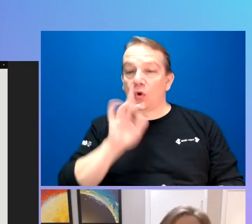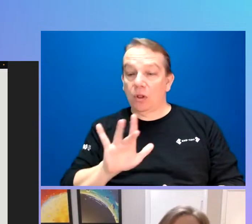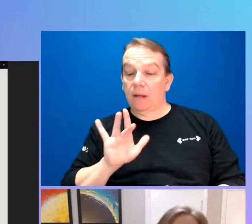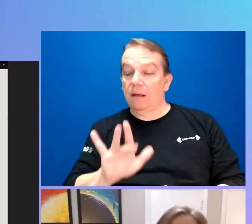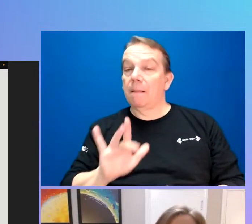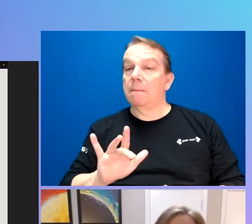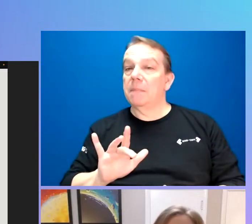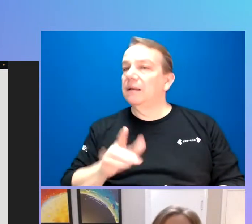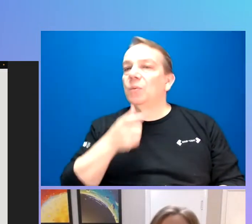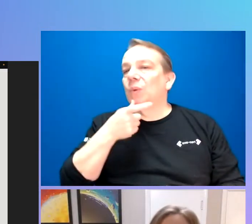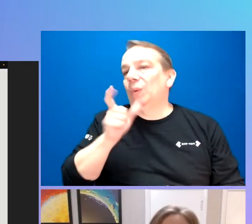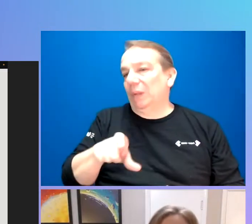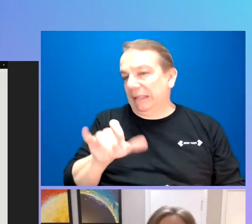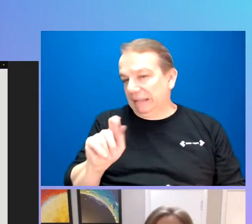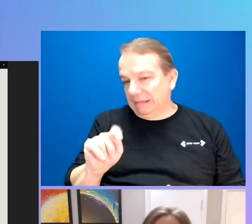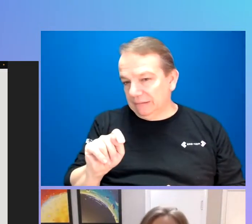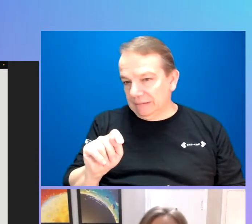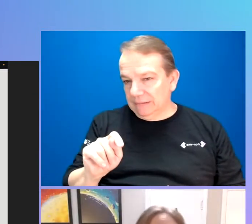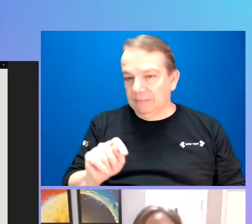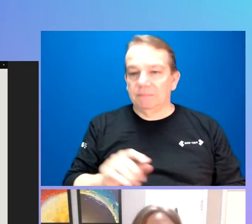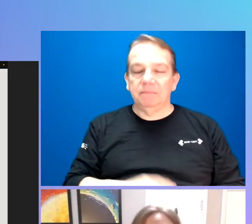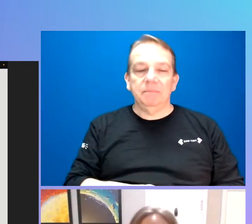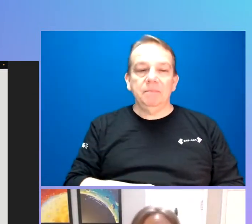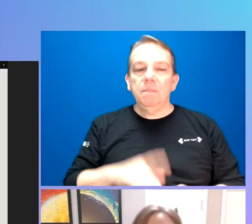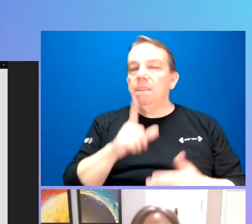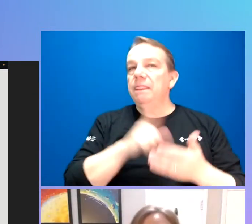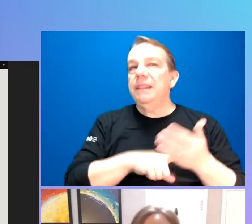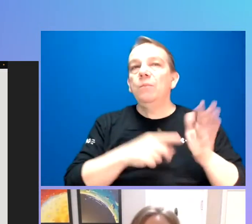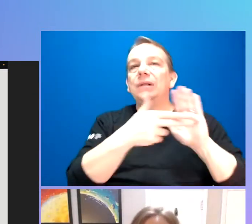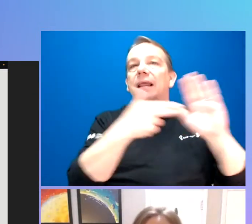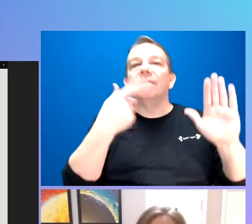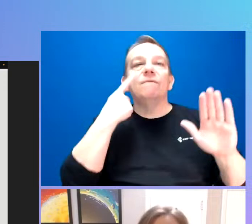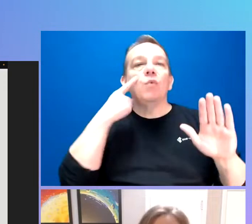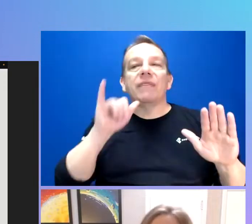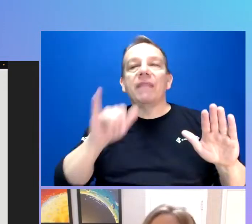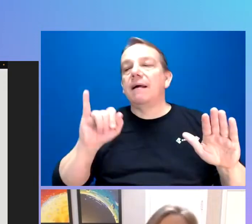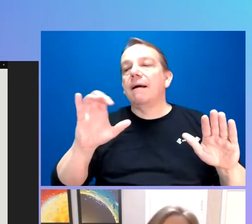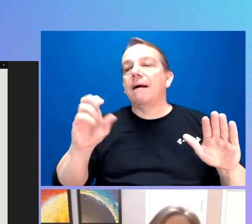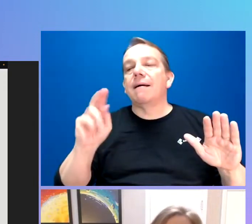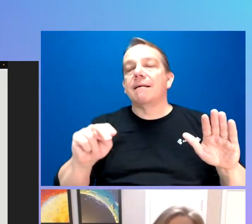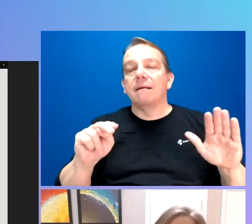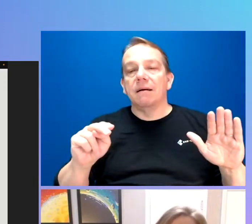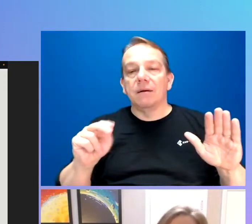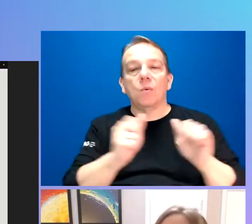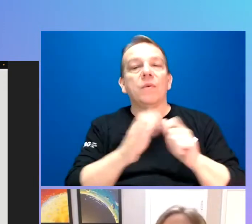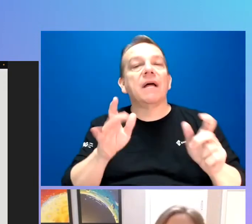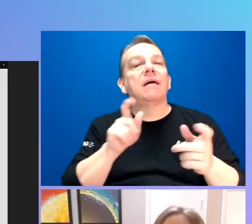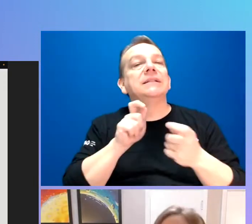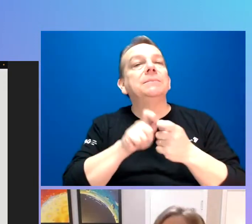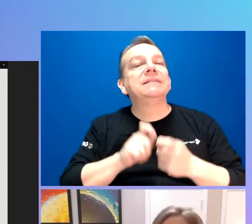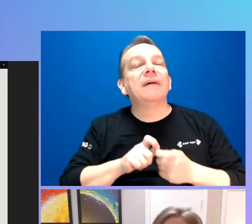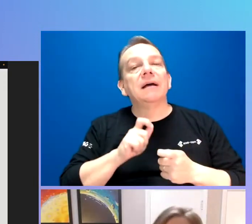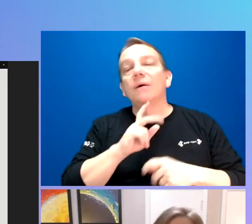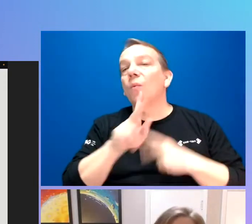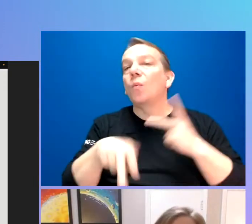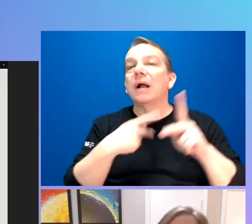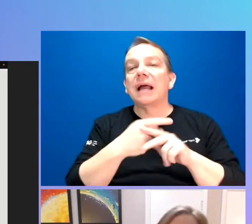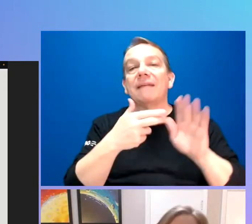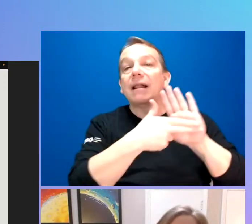don't use the alt attribute on buttons or what's the label for this icon without really specifying what kind of label